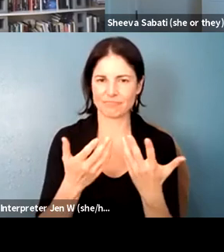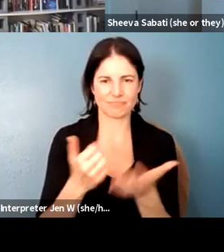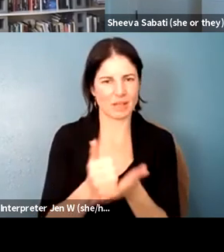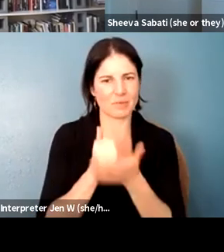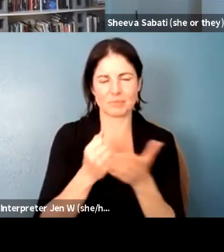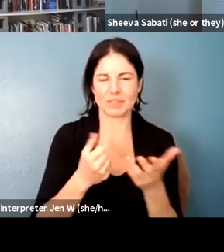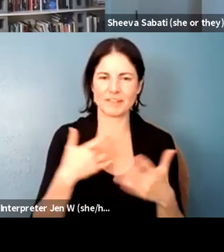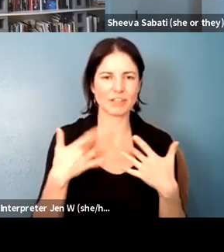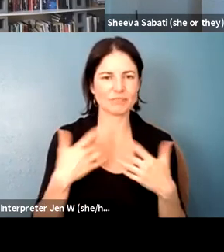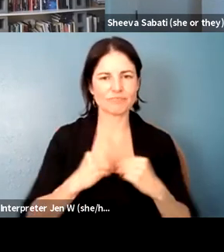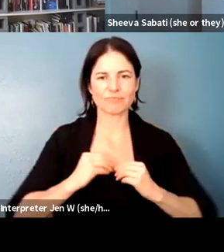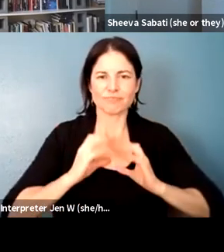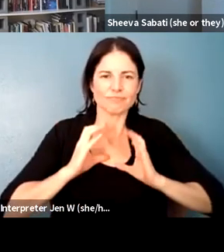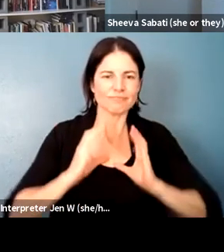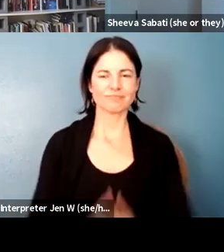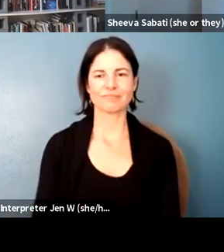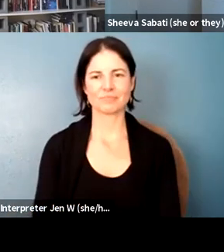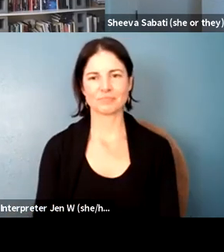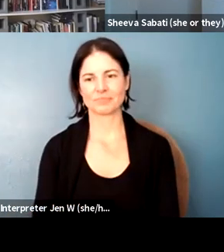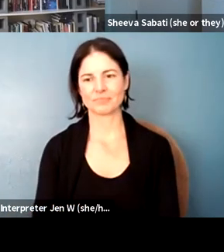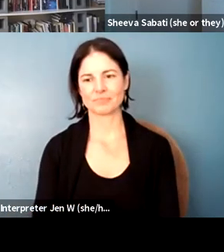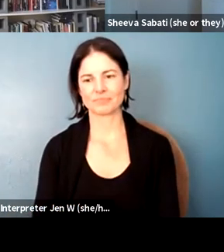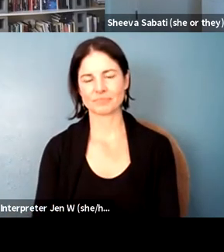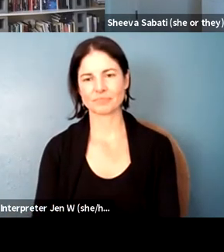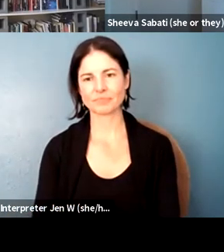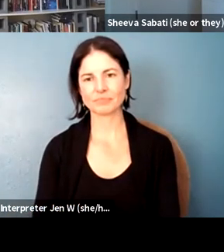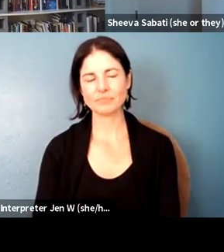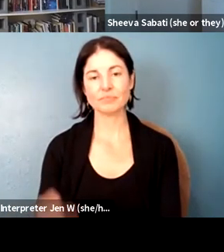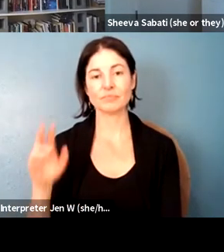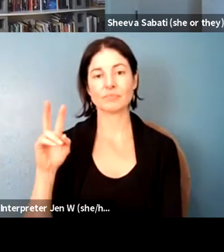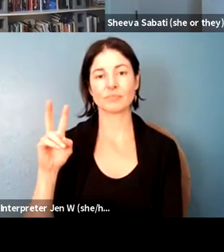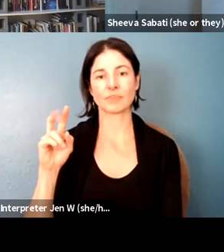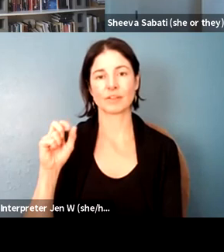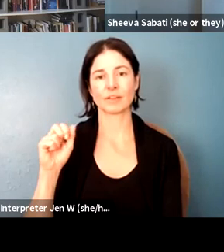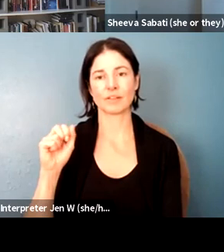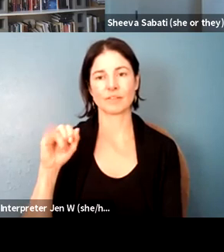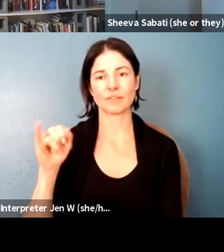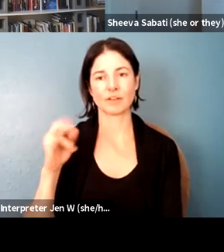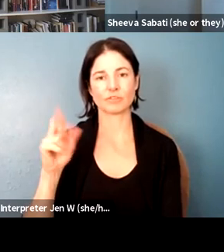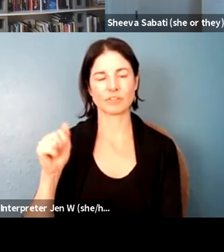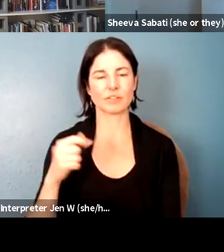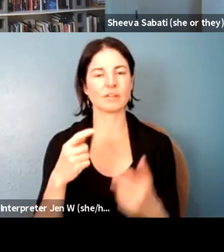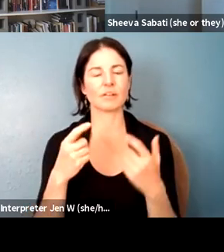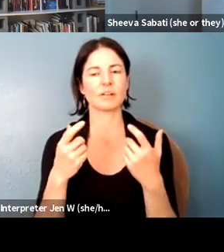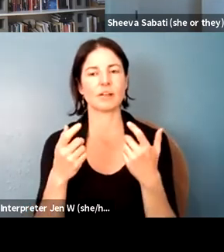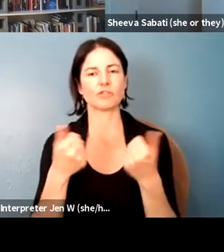a question that I just keep getting I have to ask myself every day is like how do I love myself today and each day to be